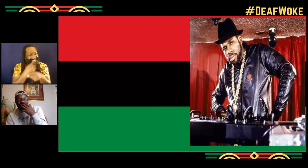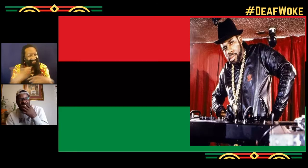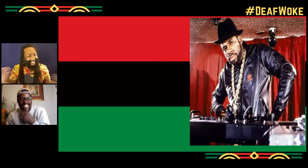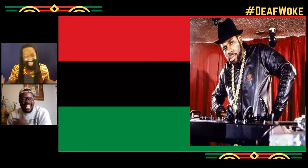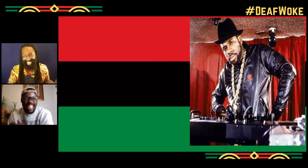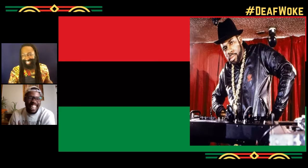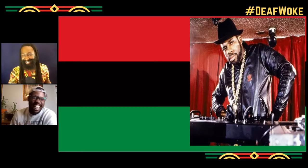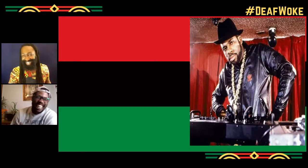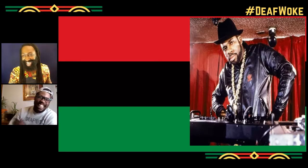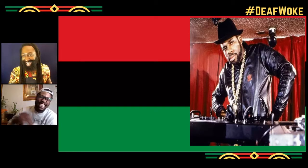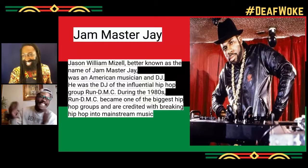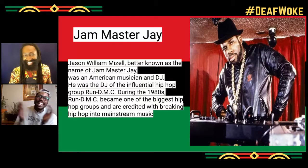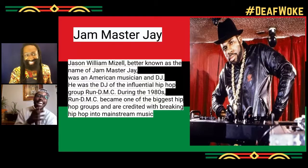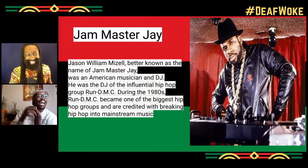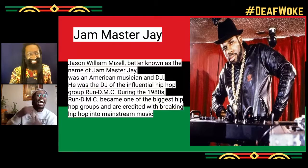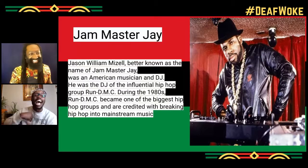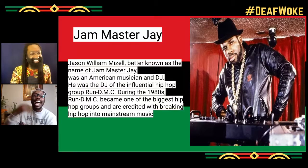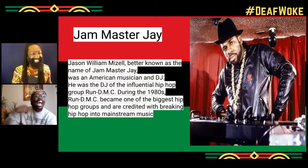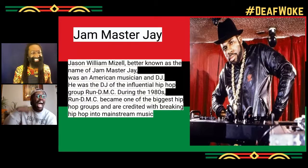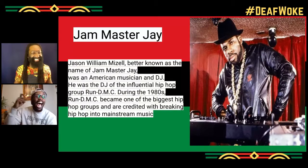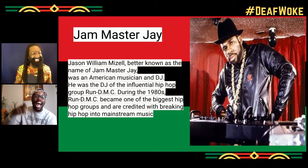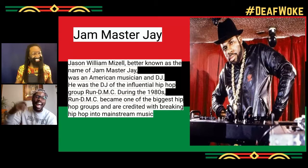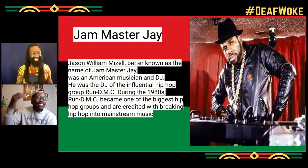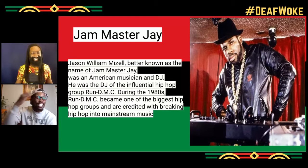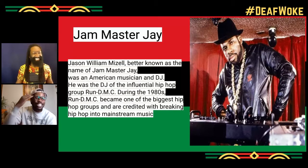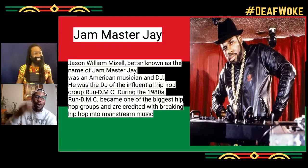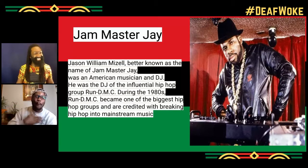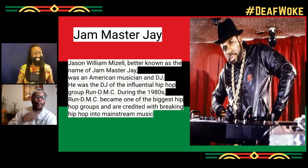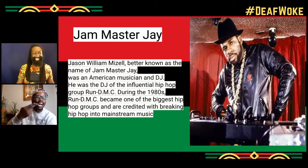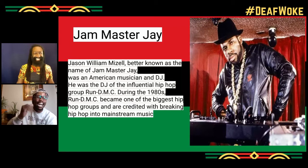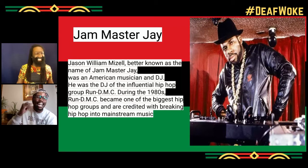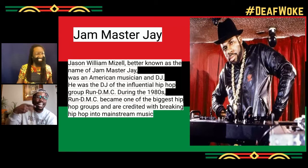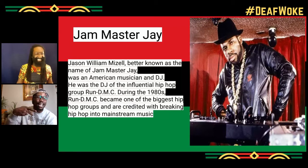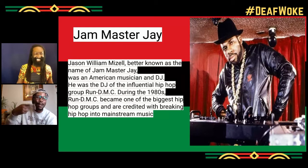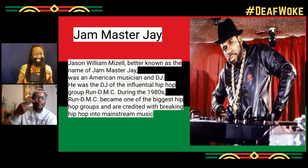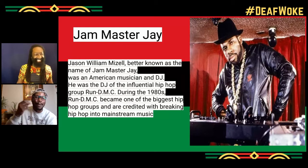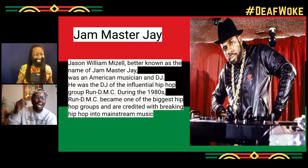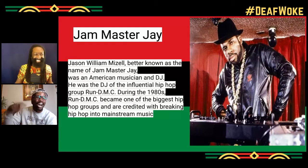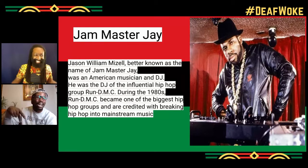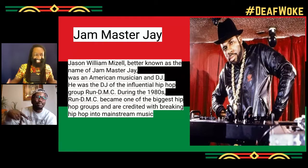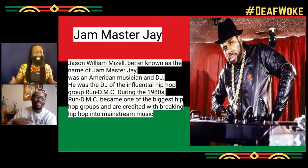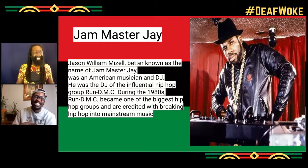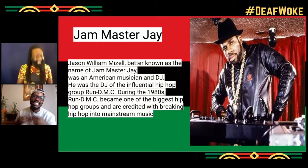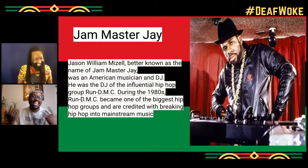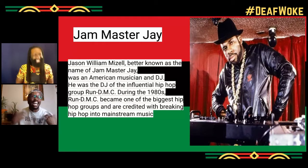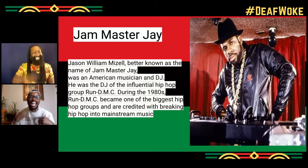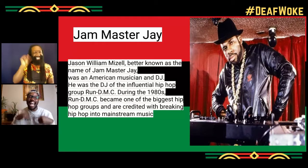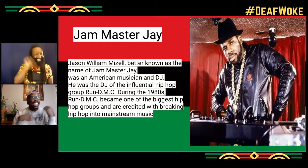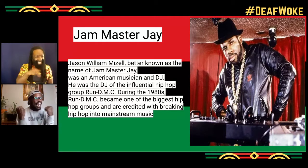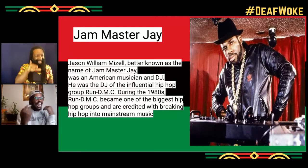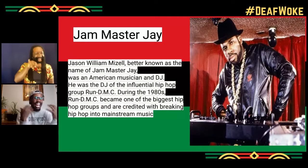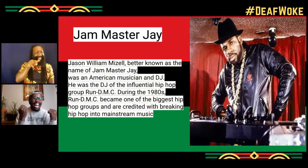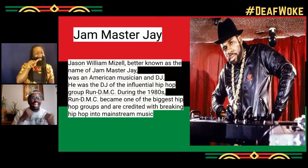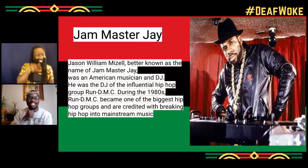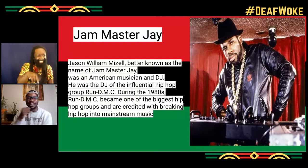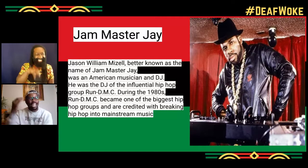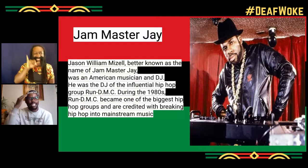Look at you so many people got that wrong, wrong, wrong, wrong. Oh come on, man. I gotta know my hip hop.